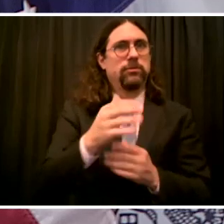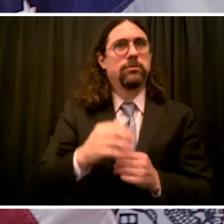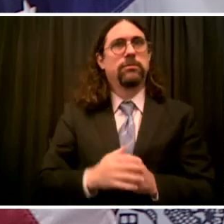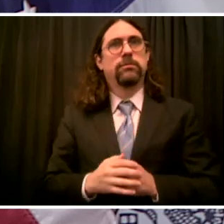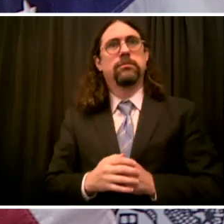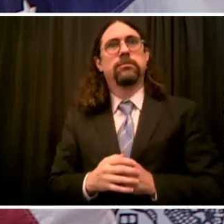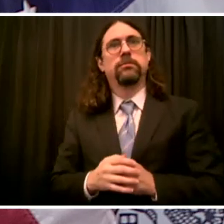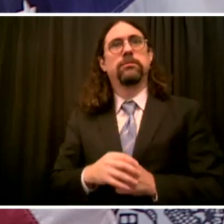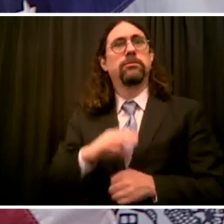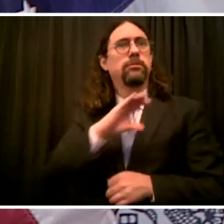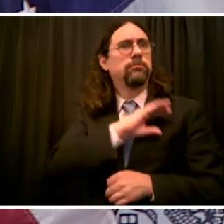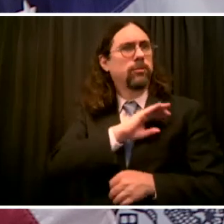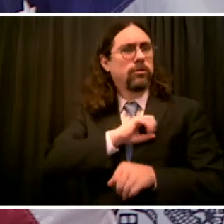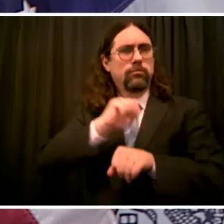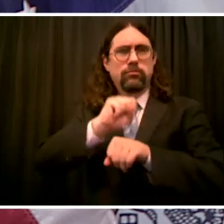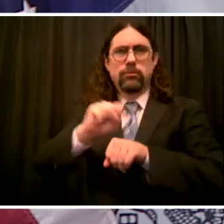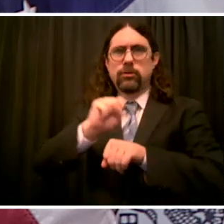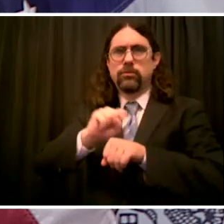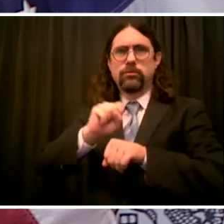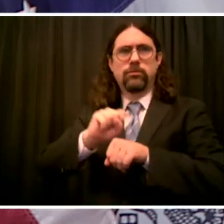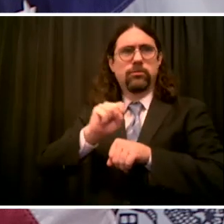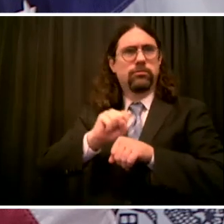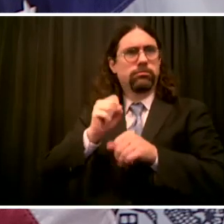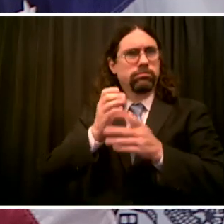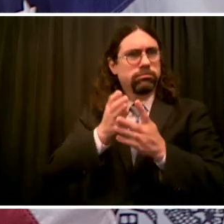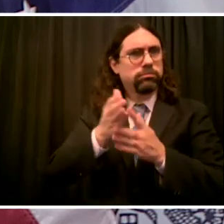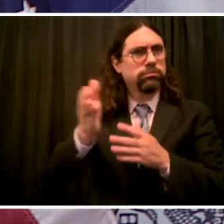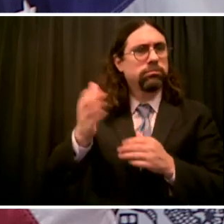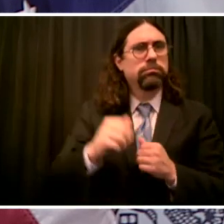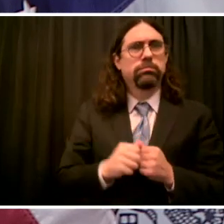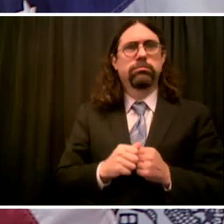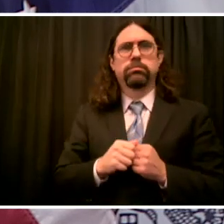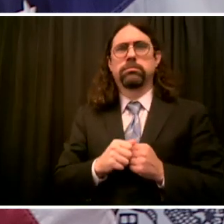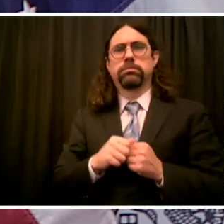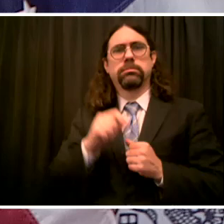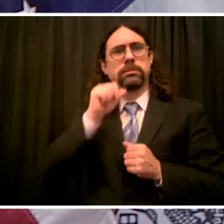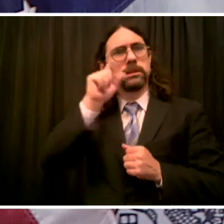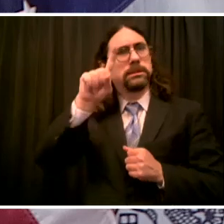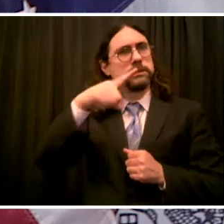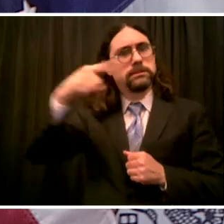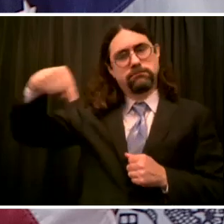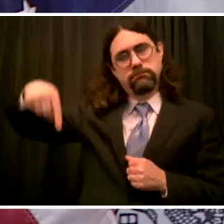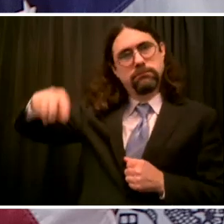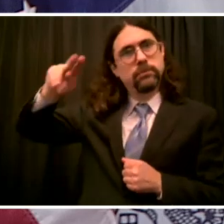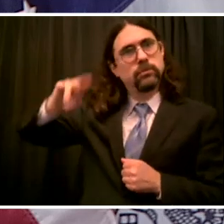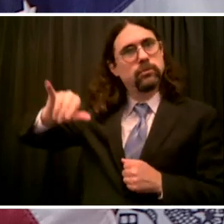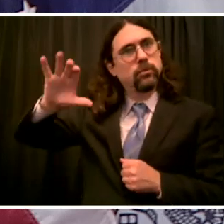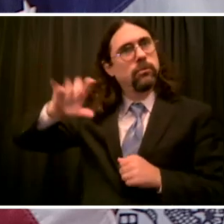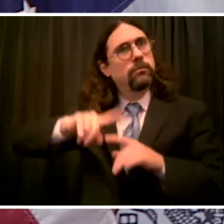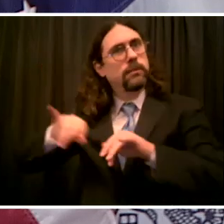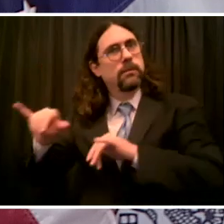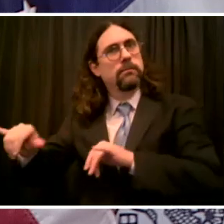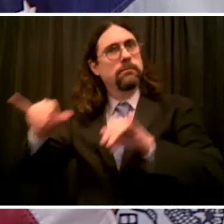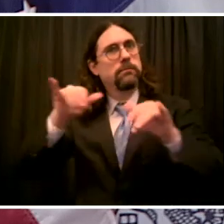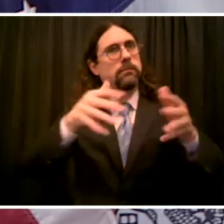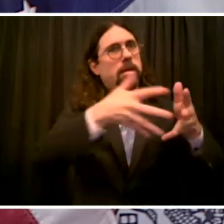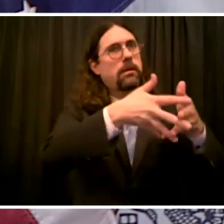THIS IS NOT UNIQUE TO NEW YORK CITY. I TNKHI TISH IS WHAT POLICE EXECUTIVES ACROSS THIS COUNTRY TALK ABO WUTHE NTHEY